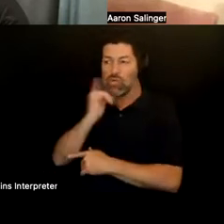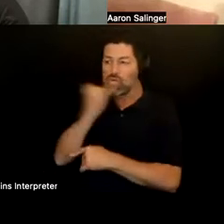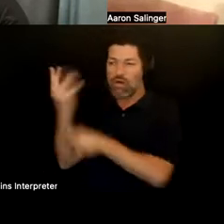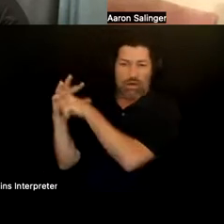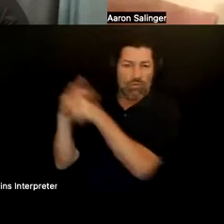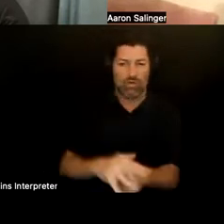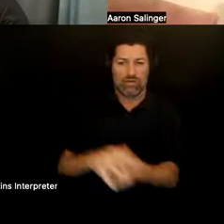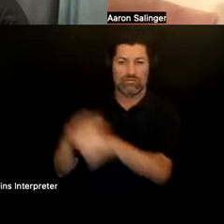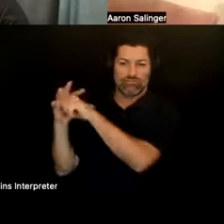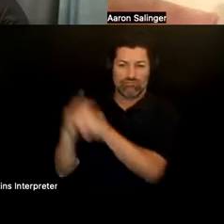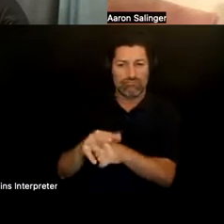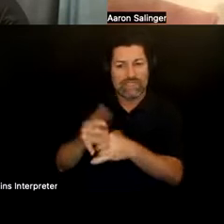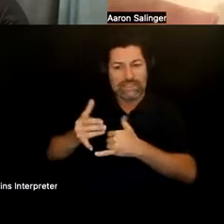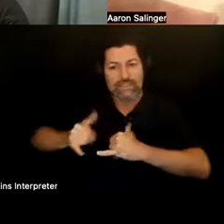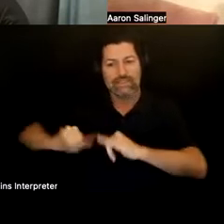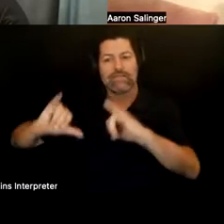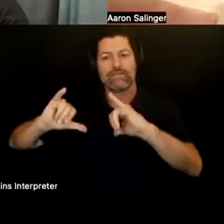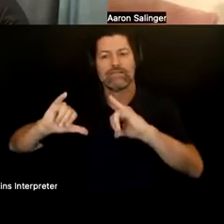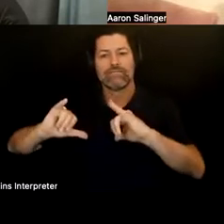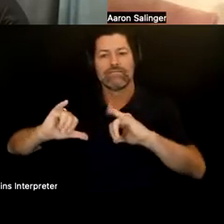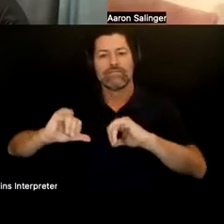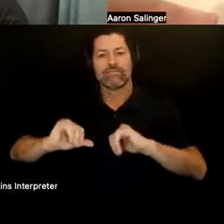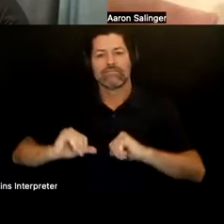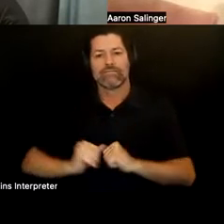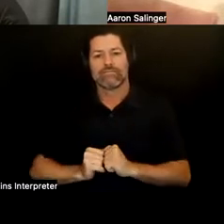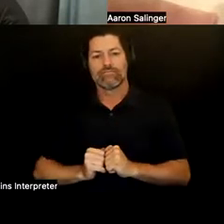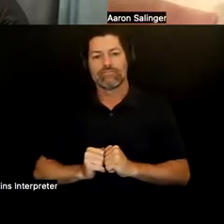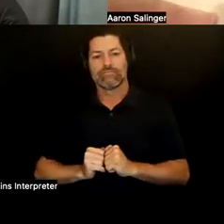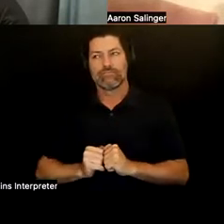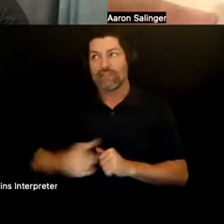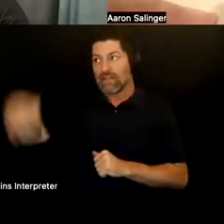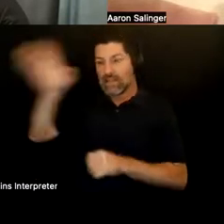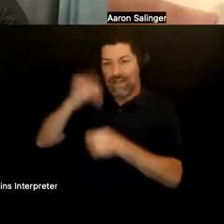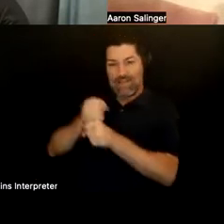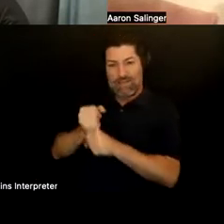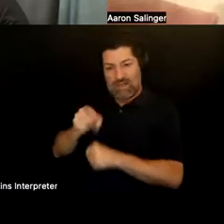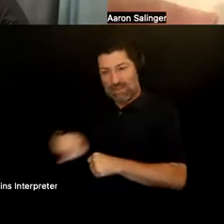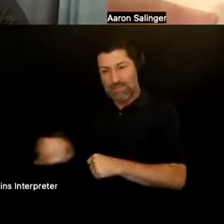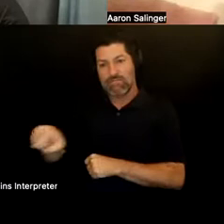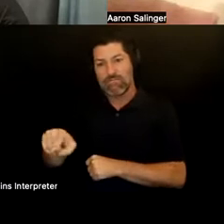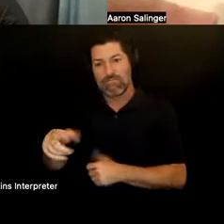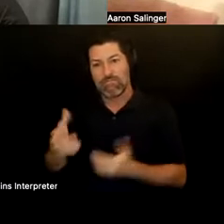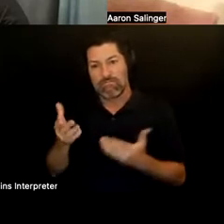that these are still you know these are still creations of God, and that it's it's problematic.